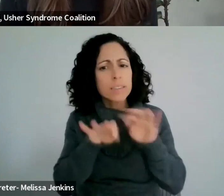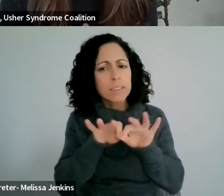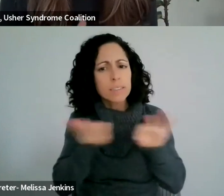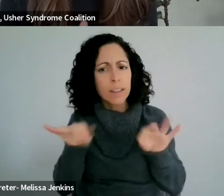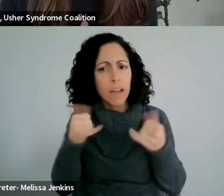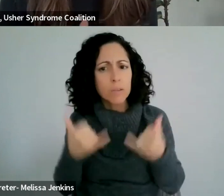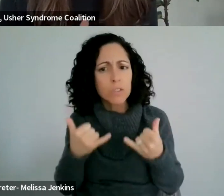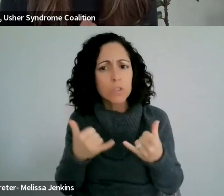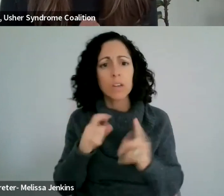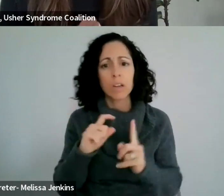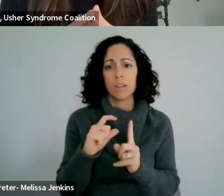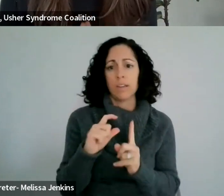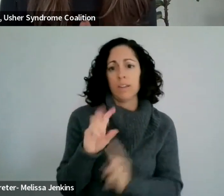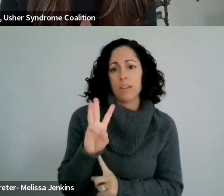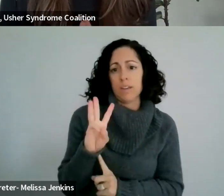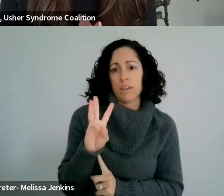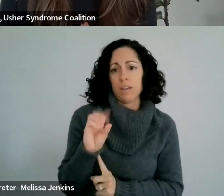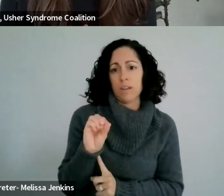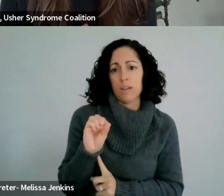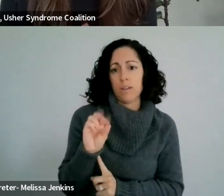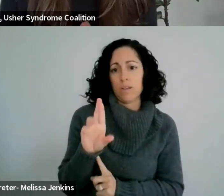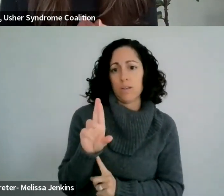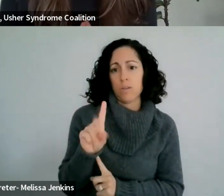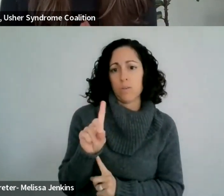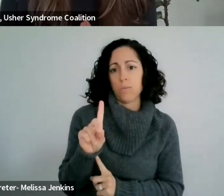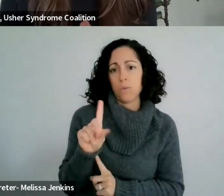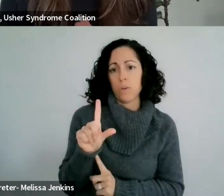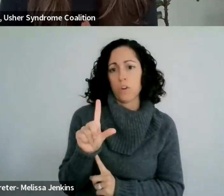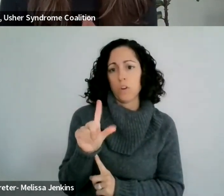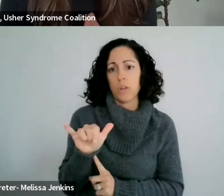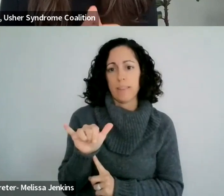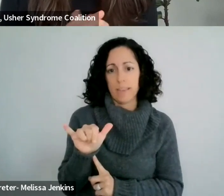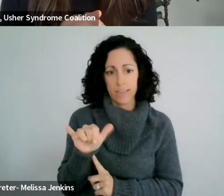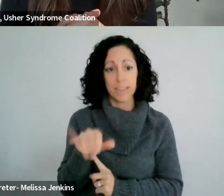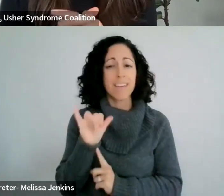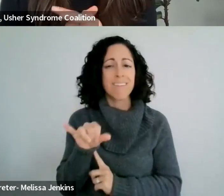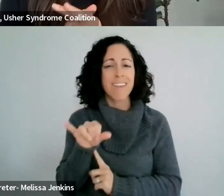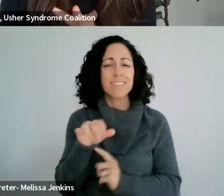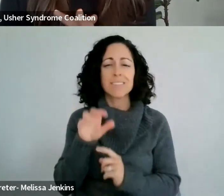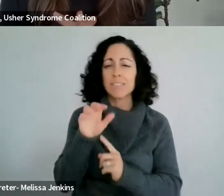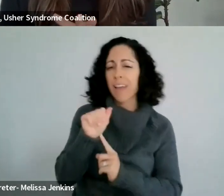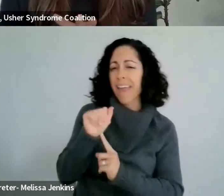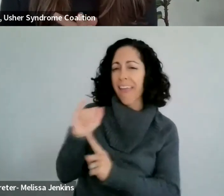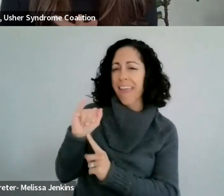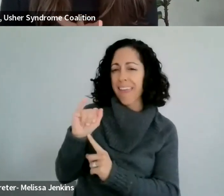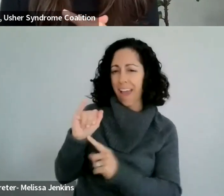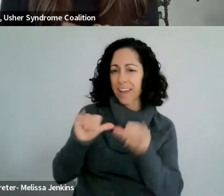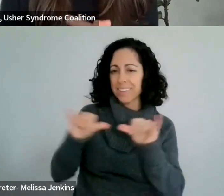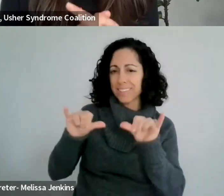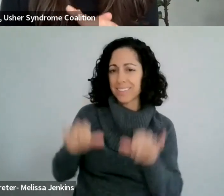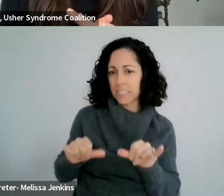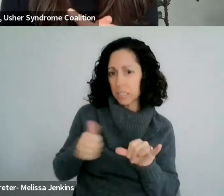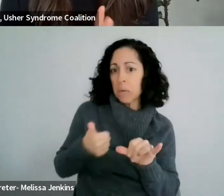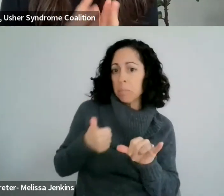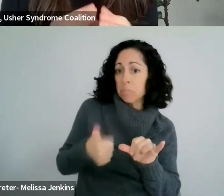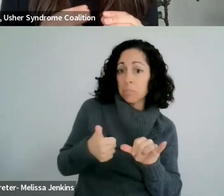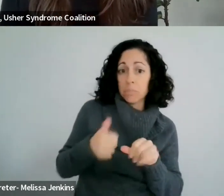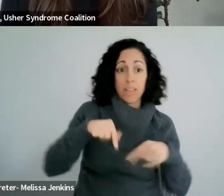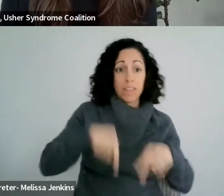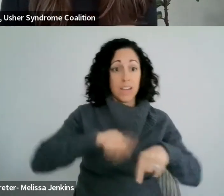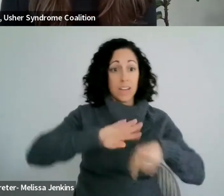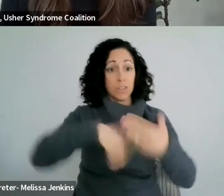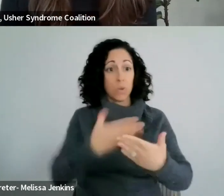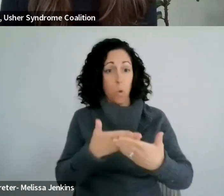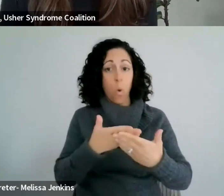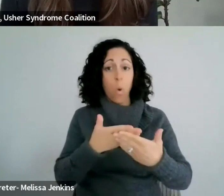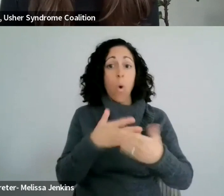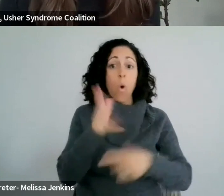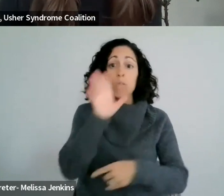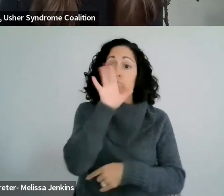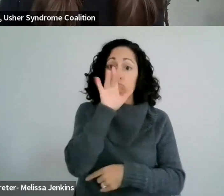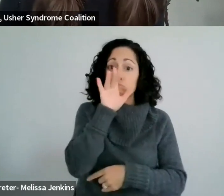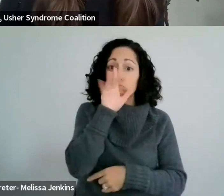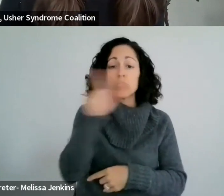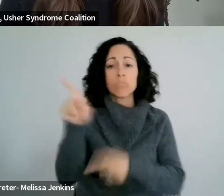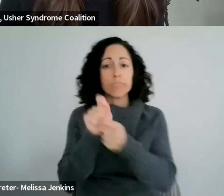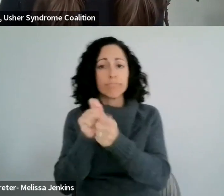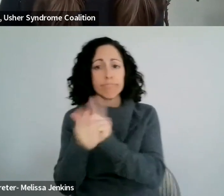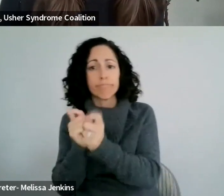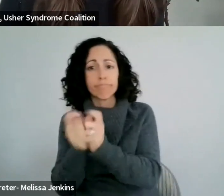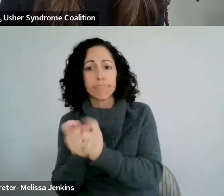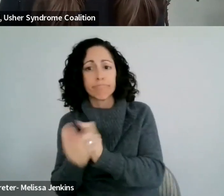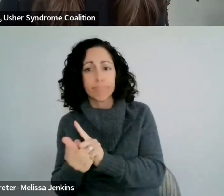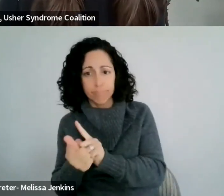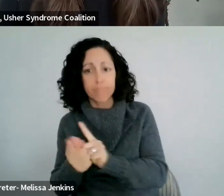This is a, an AI-powered translation system that will translate this webinar into over 20 languages and to turn that on,